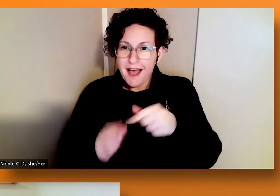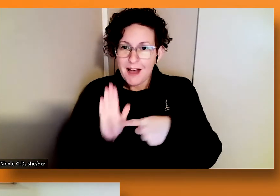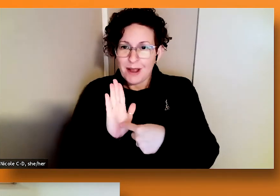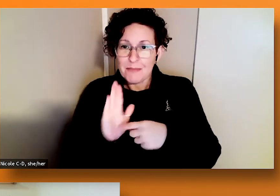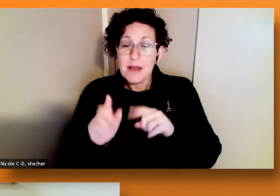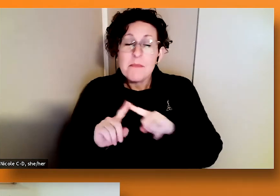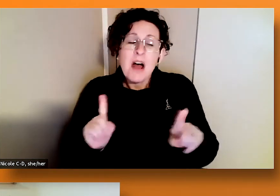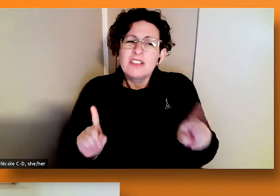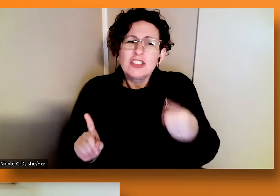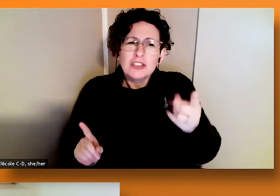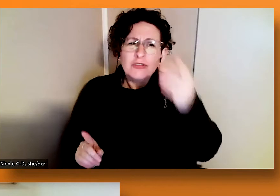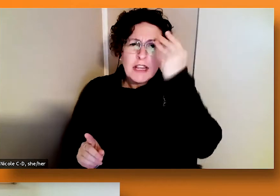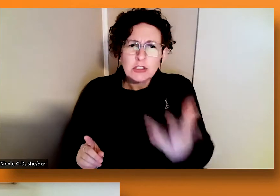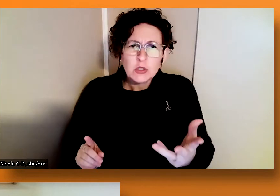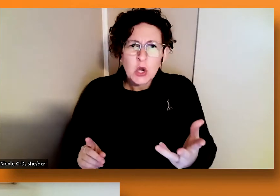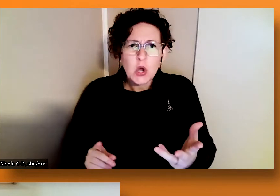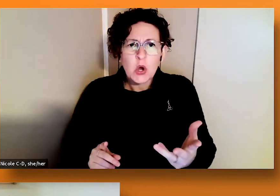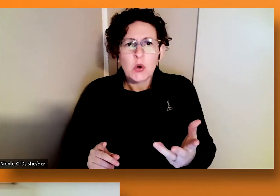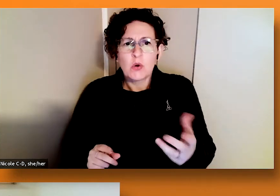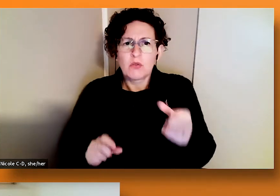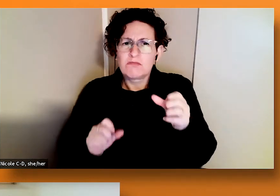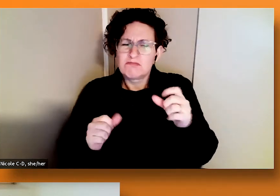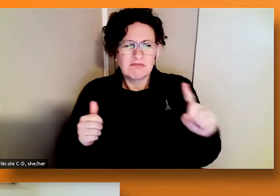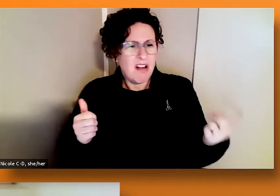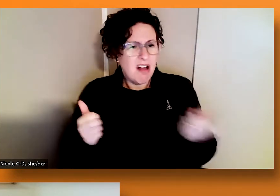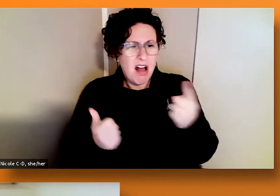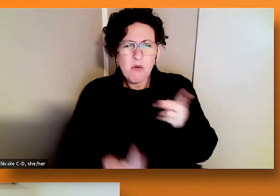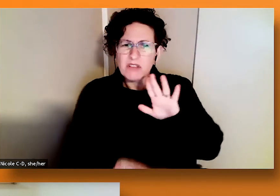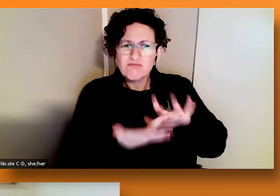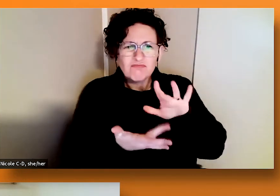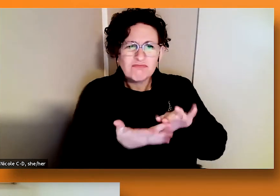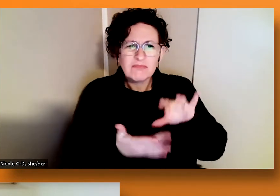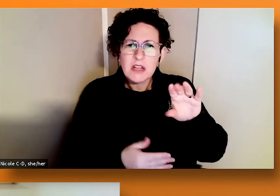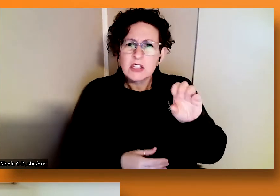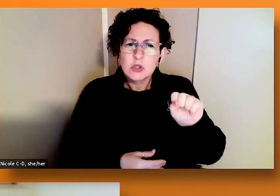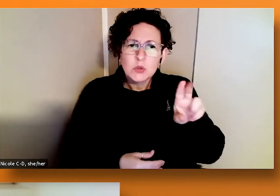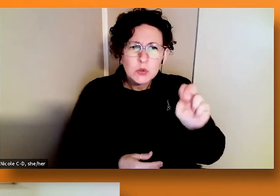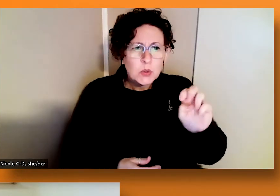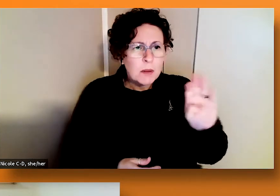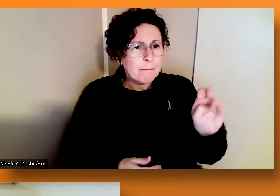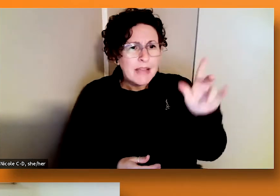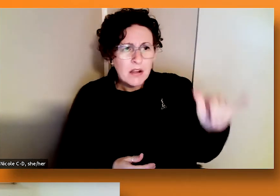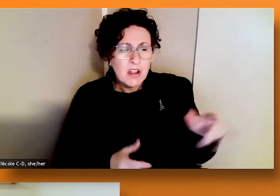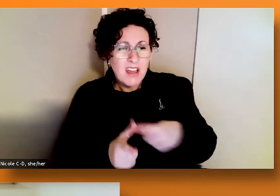but just so you can get an idea of the difference in the roles there, as well.